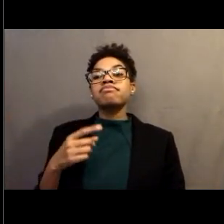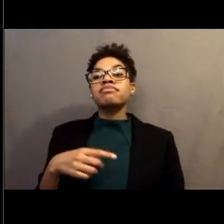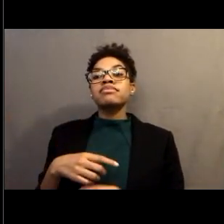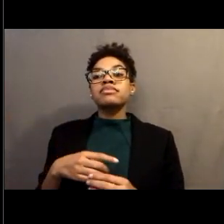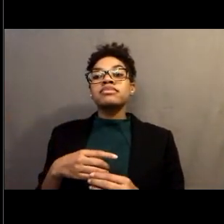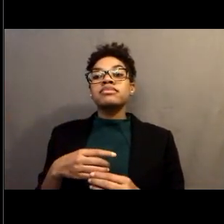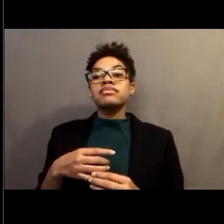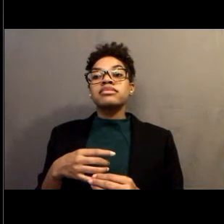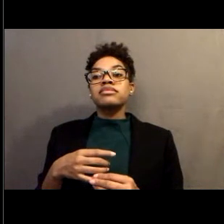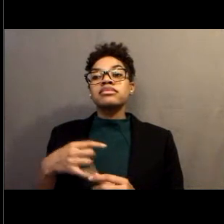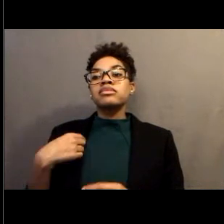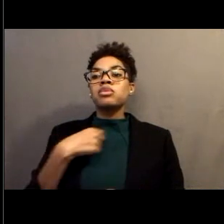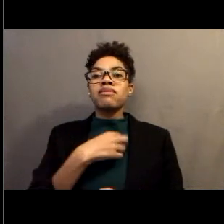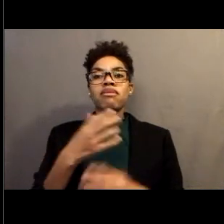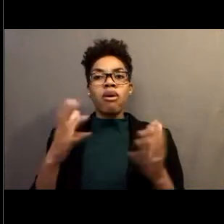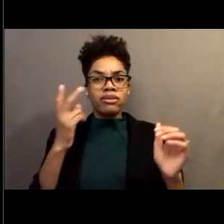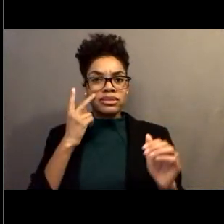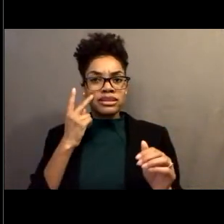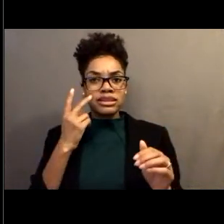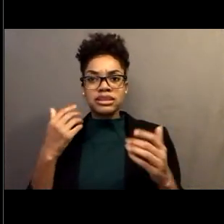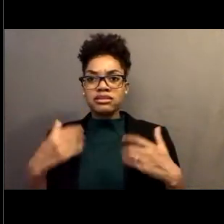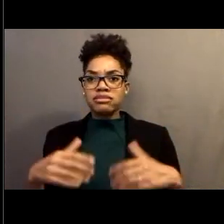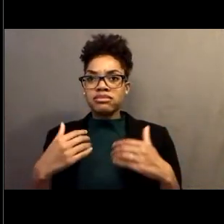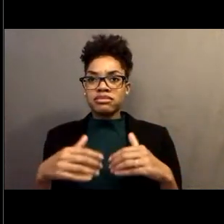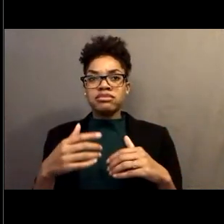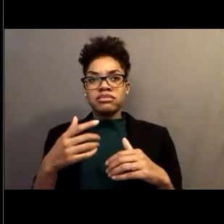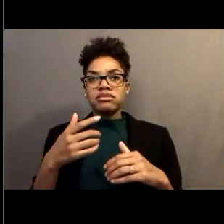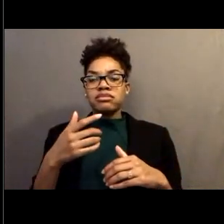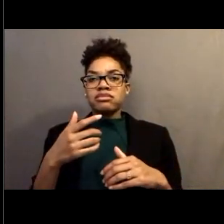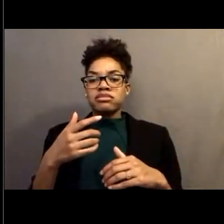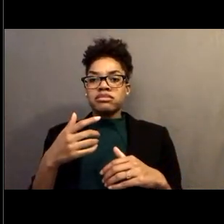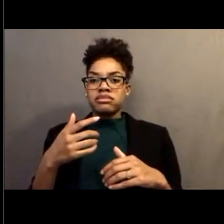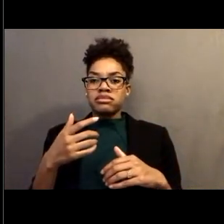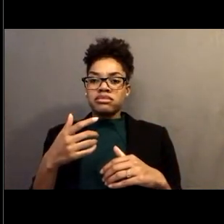or the occurrences that we need to move our own satellites. But it really is on the,